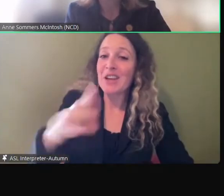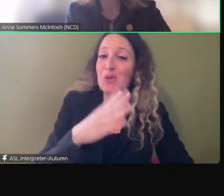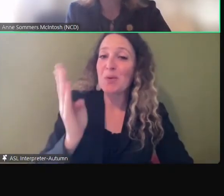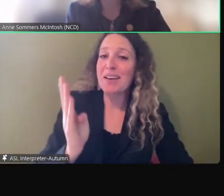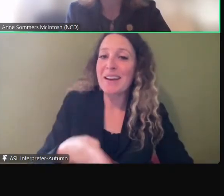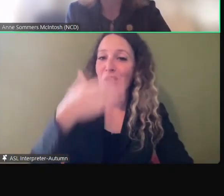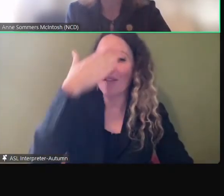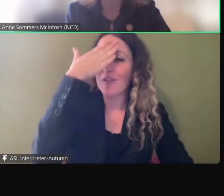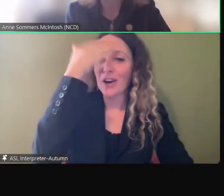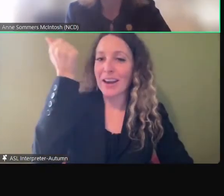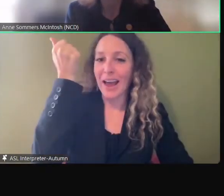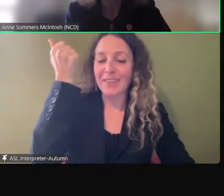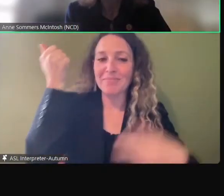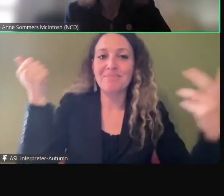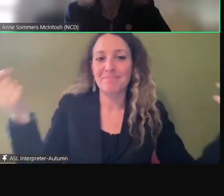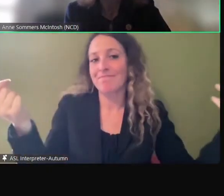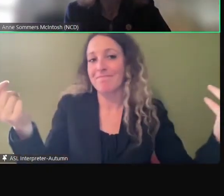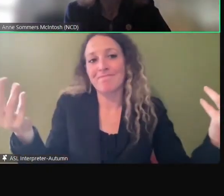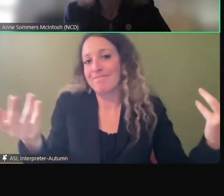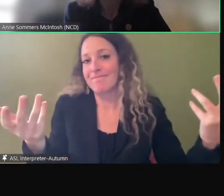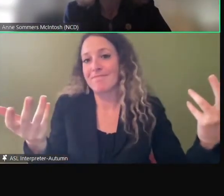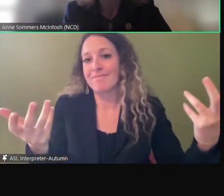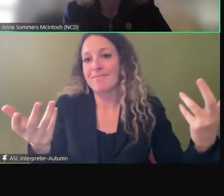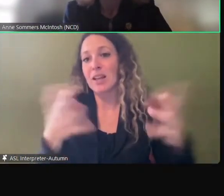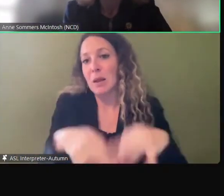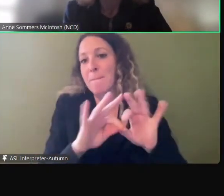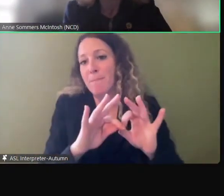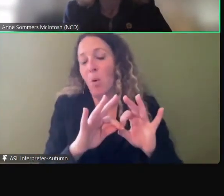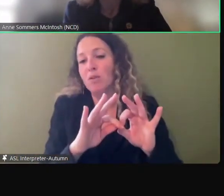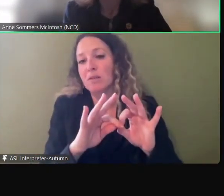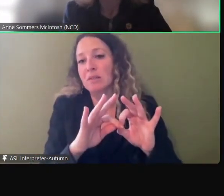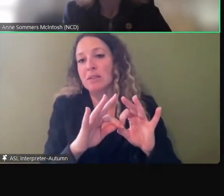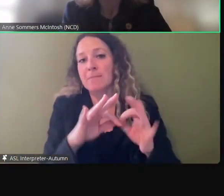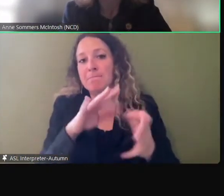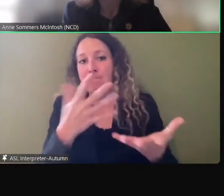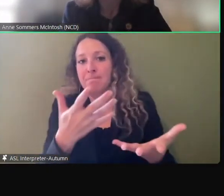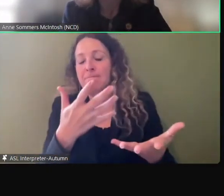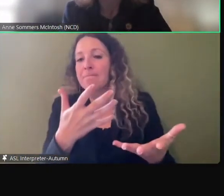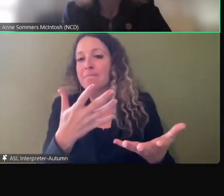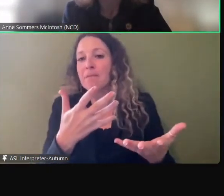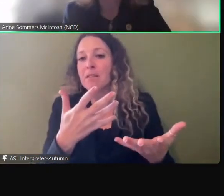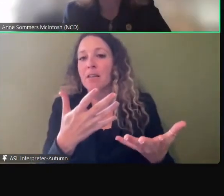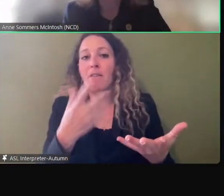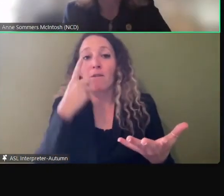for people with disabilities. In healthcare settings, for people with disabilities who